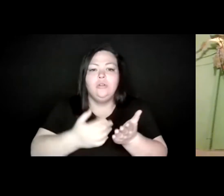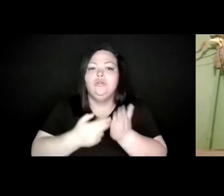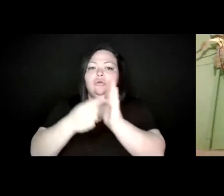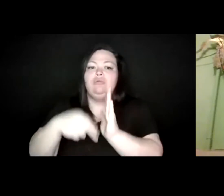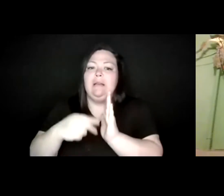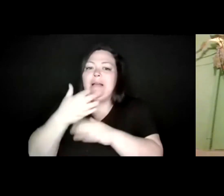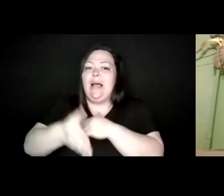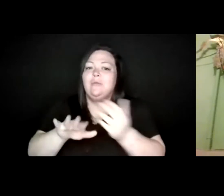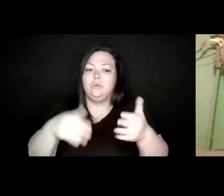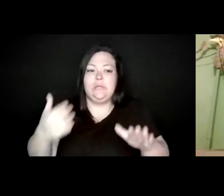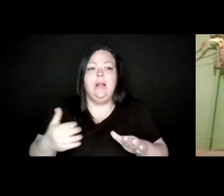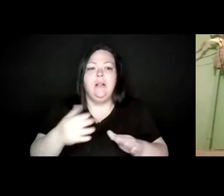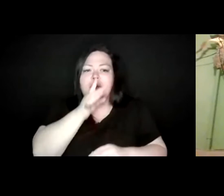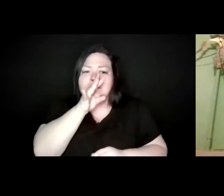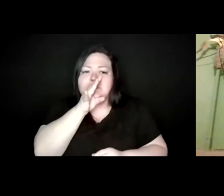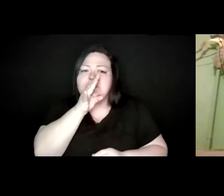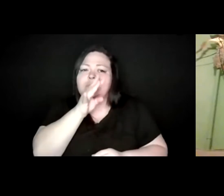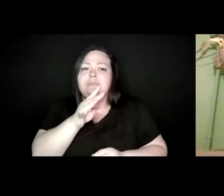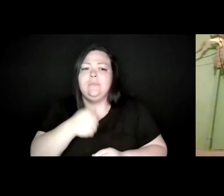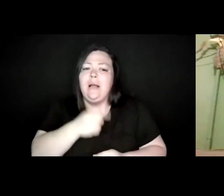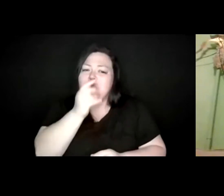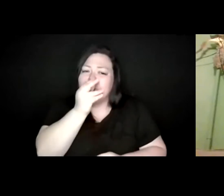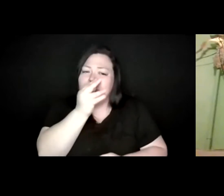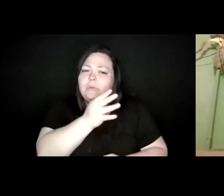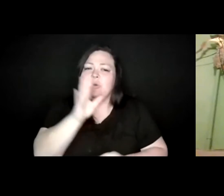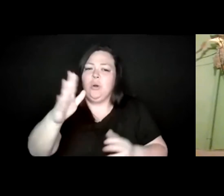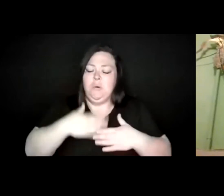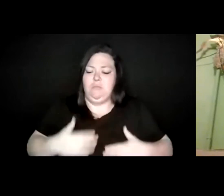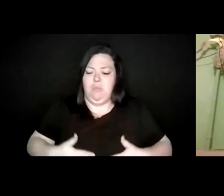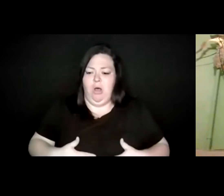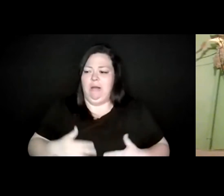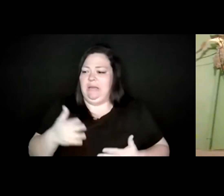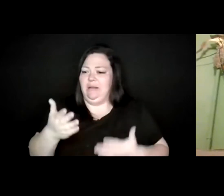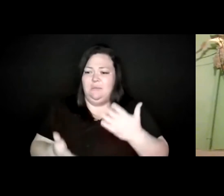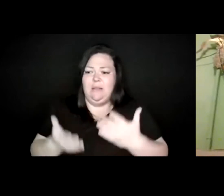feeble raft and I tremble, I whisper it so your motionless body might surface. A dark